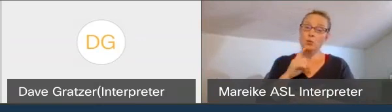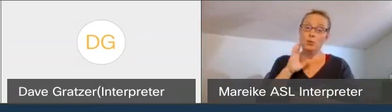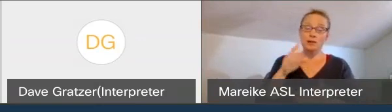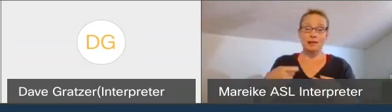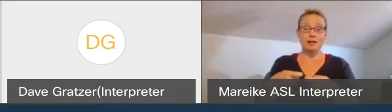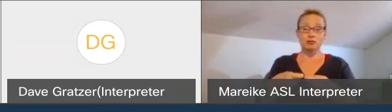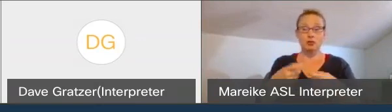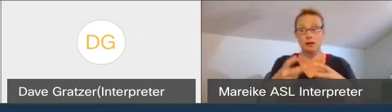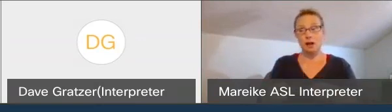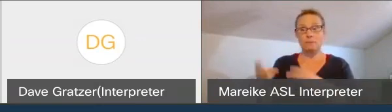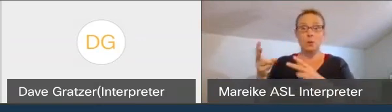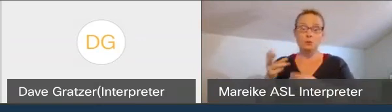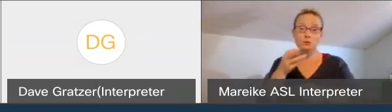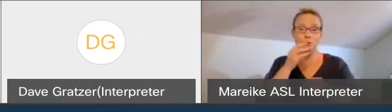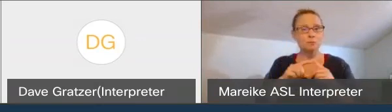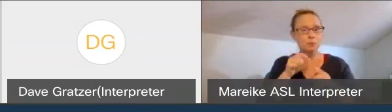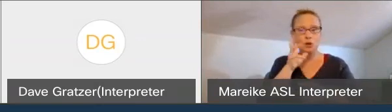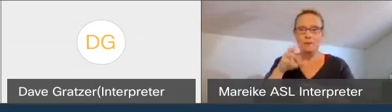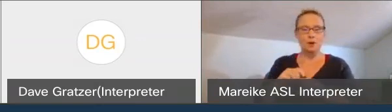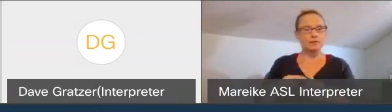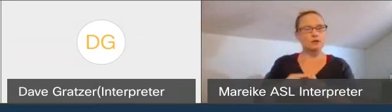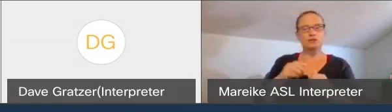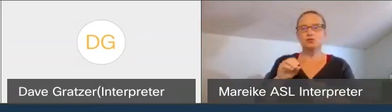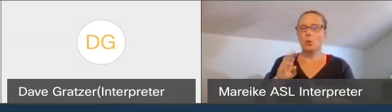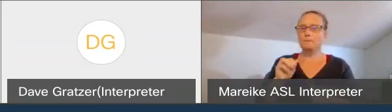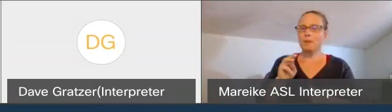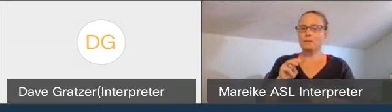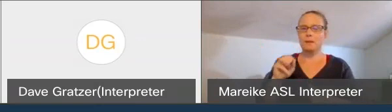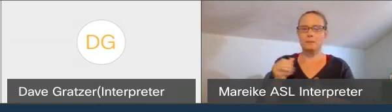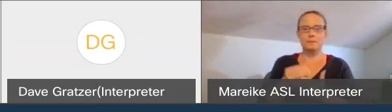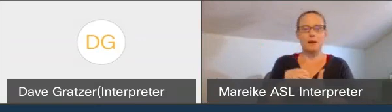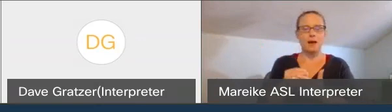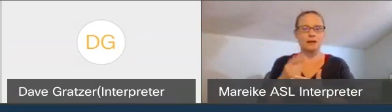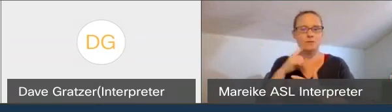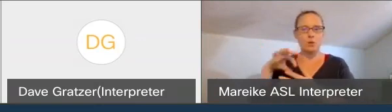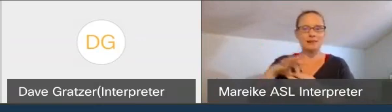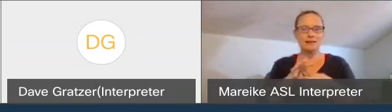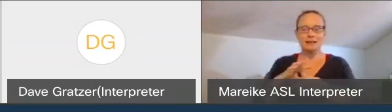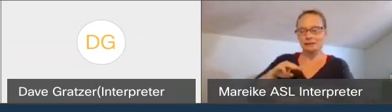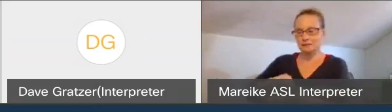but we were not part of any of the original Obama monies that went to physicians and hospitals and other groups like that.